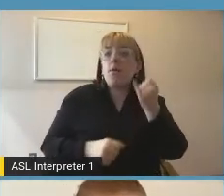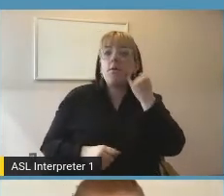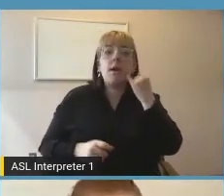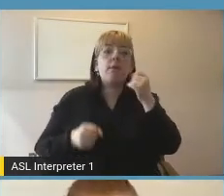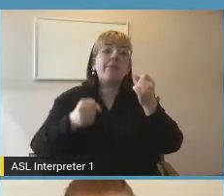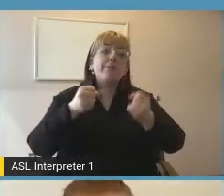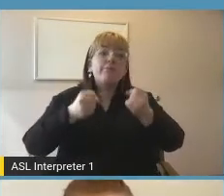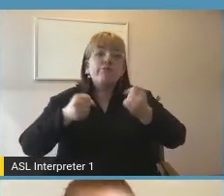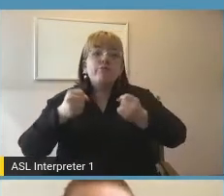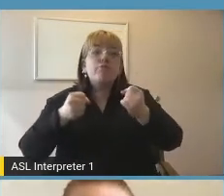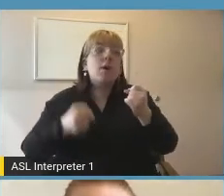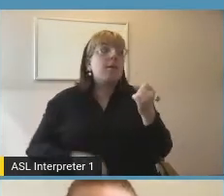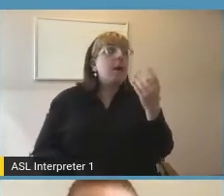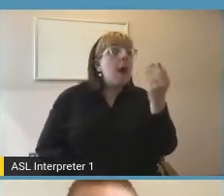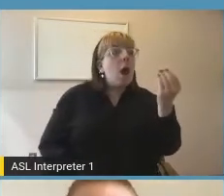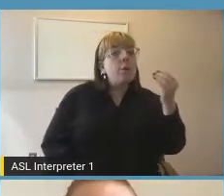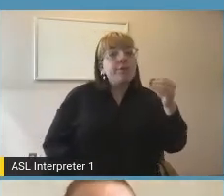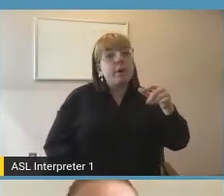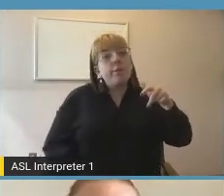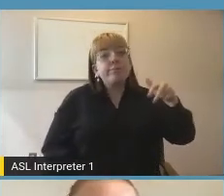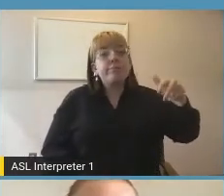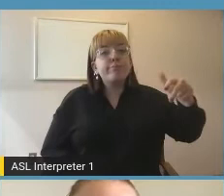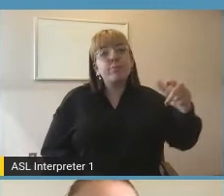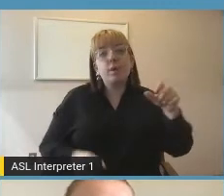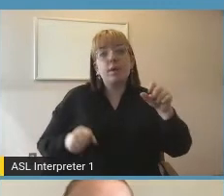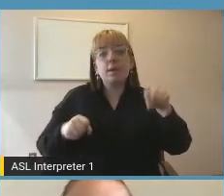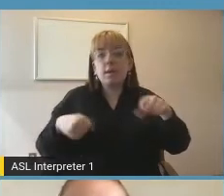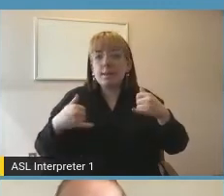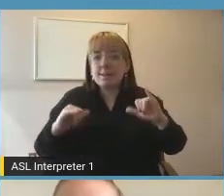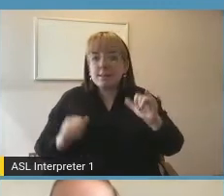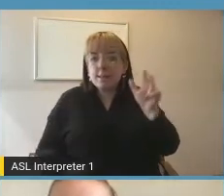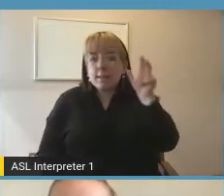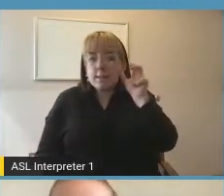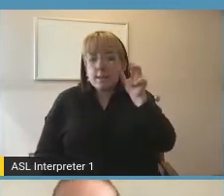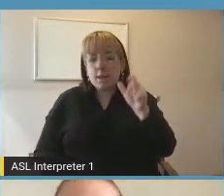are outside or walking they don't get all the way to the top of their volume and realize